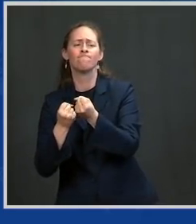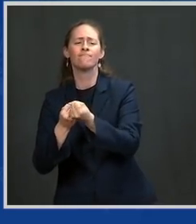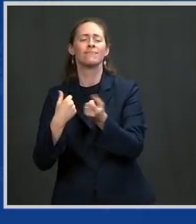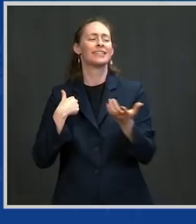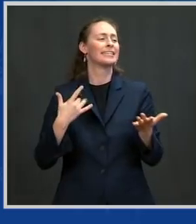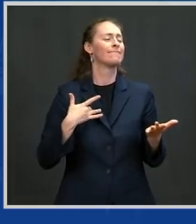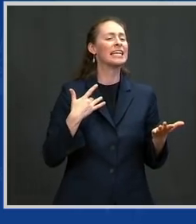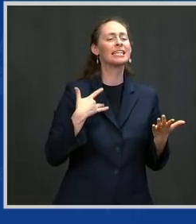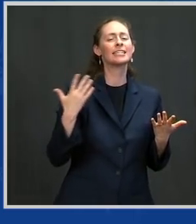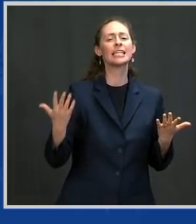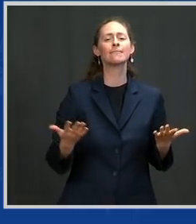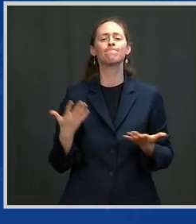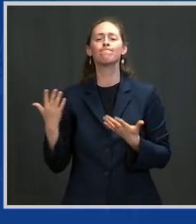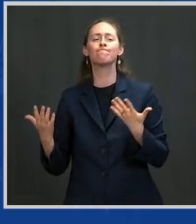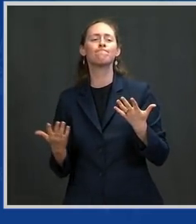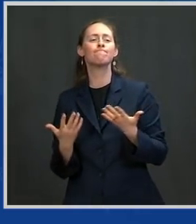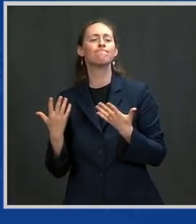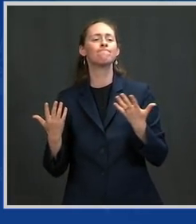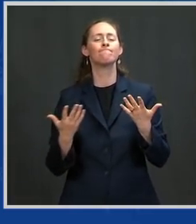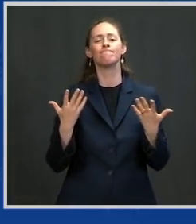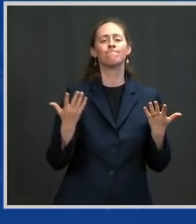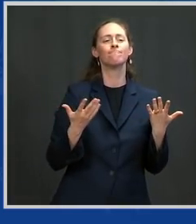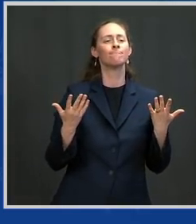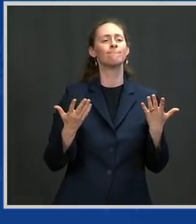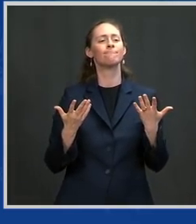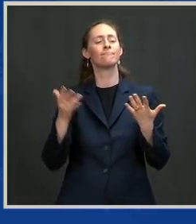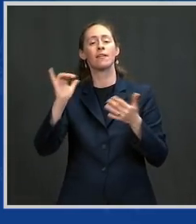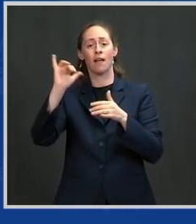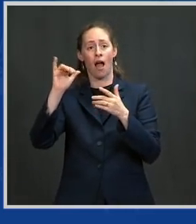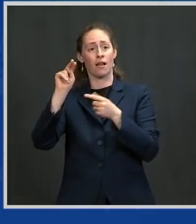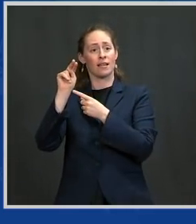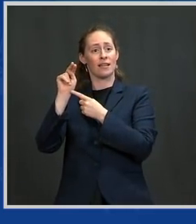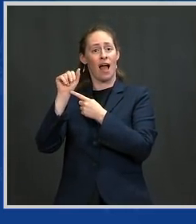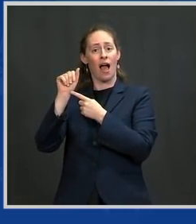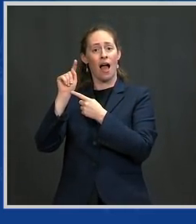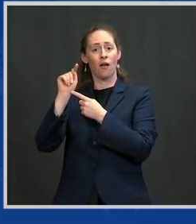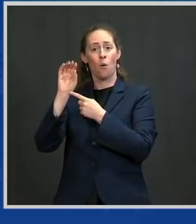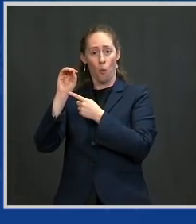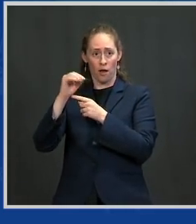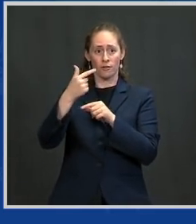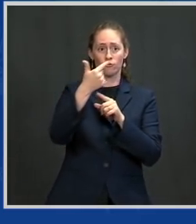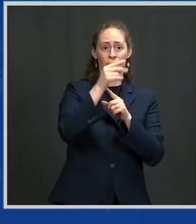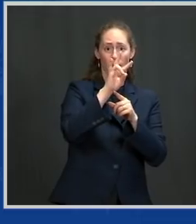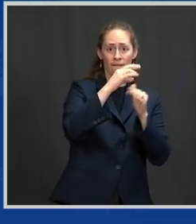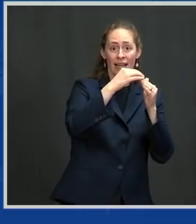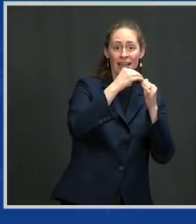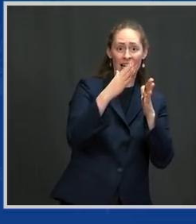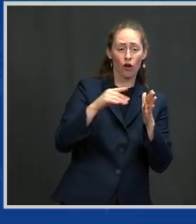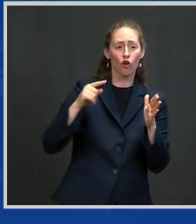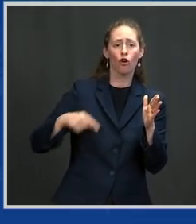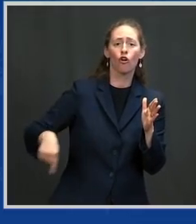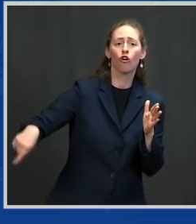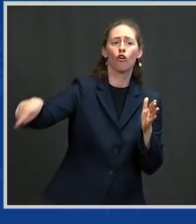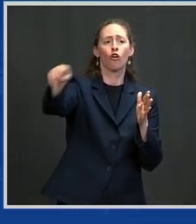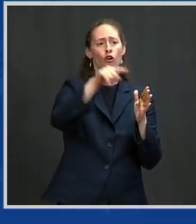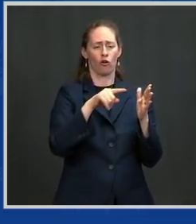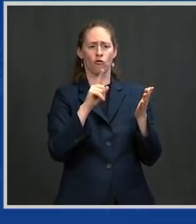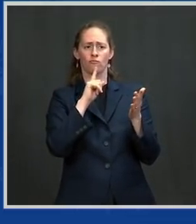the leaders I'm dealing with in NATO and the G7 are leaders who know our recent history;